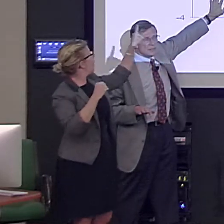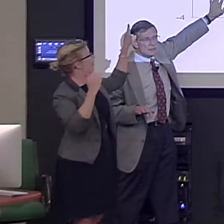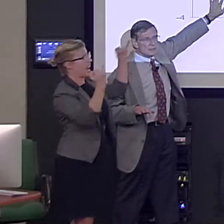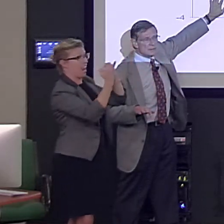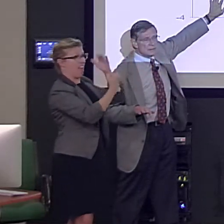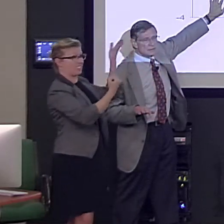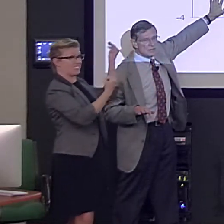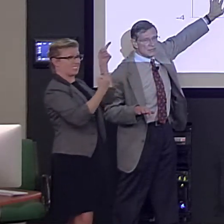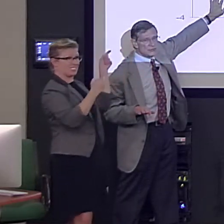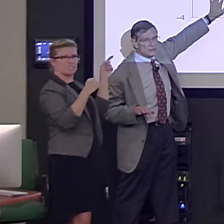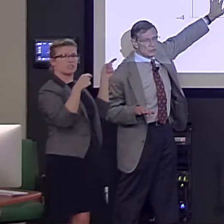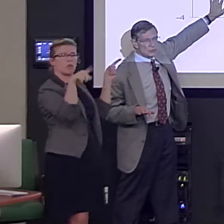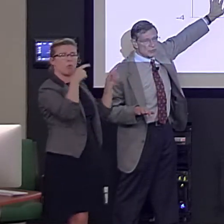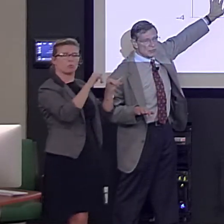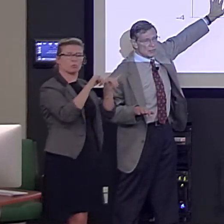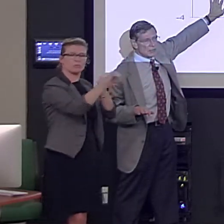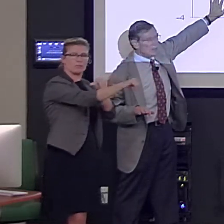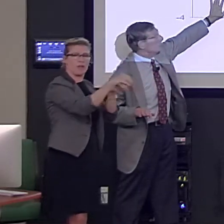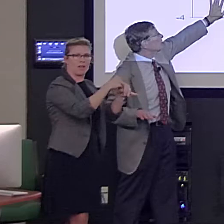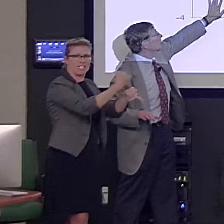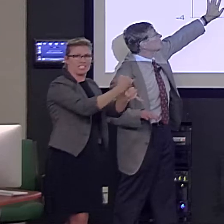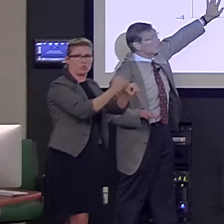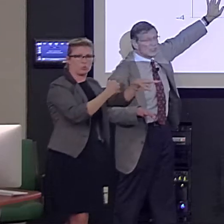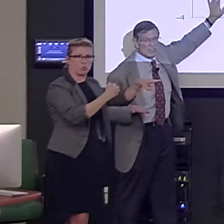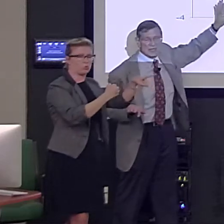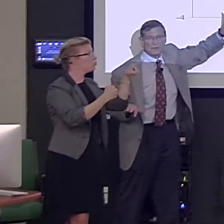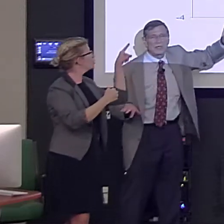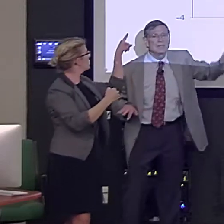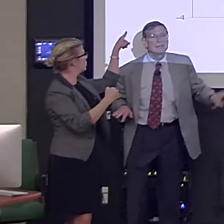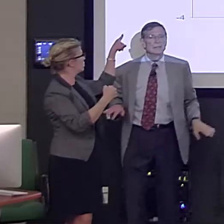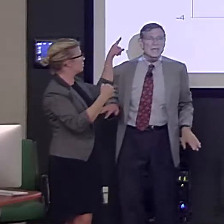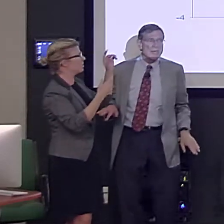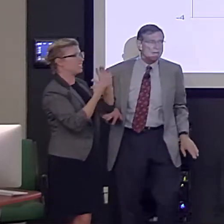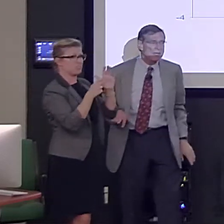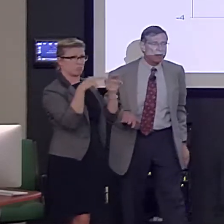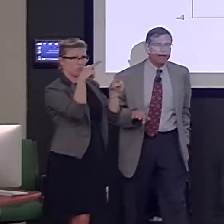in the institutions in terms of significant delay